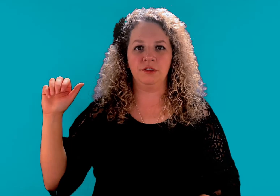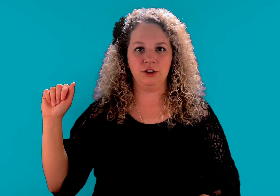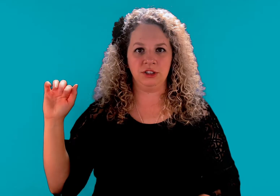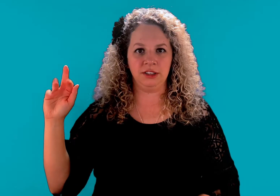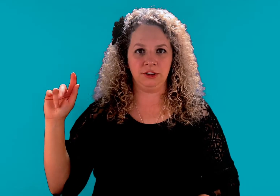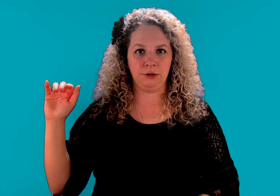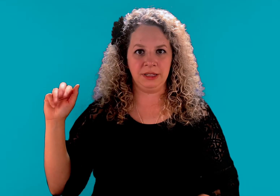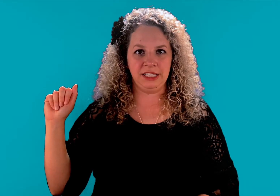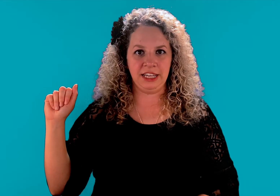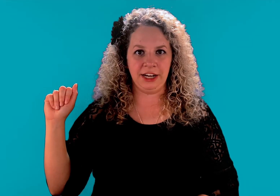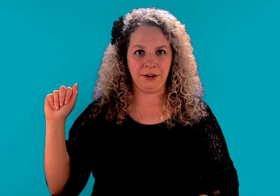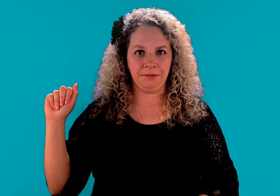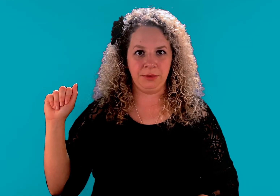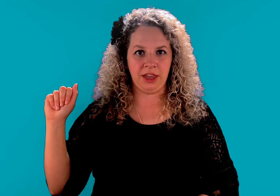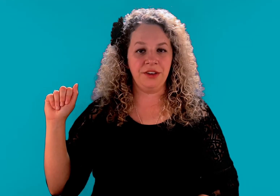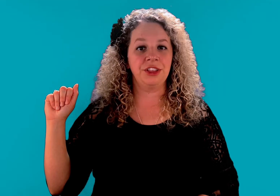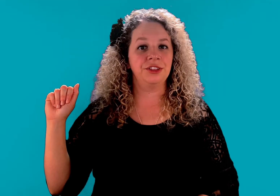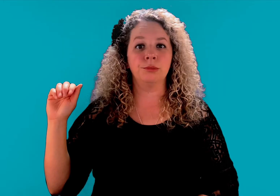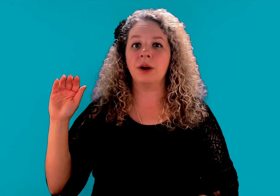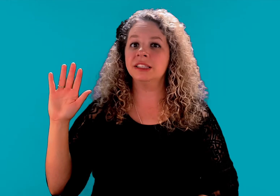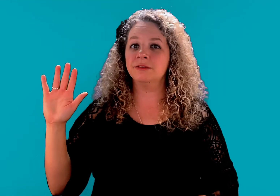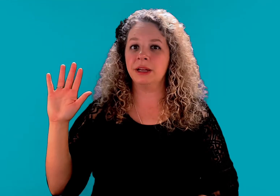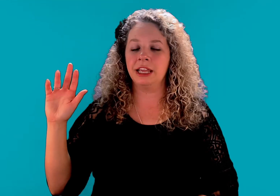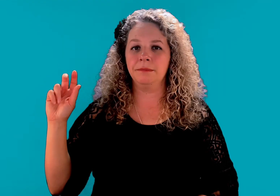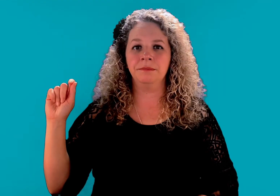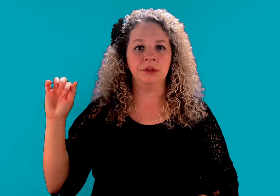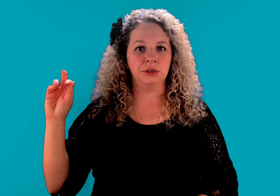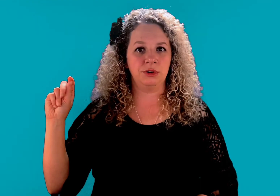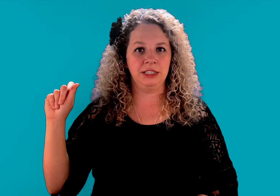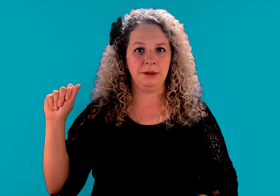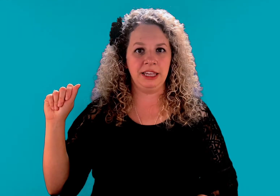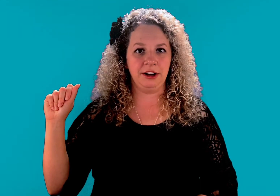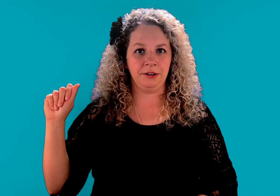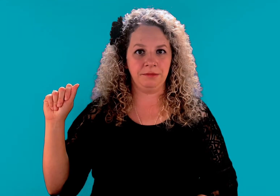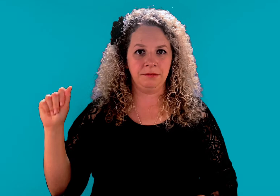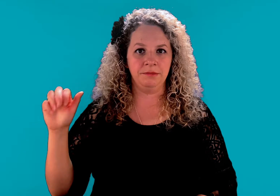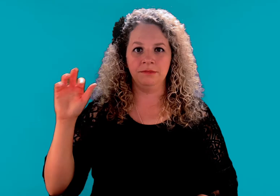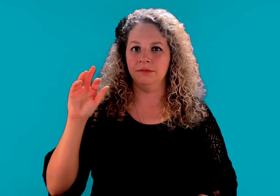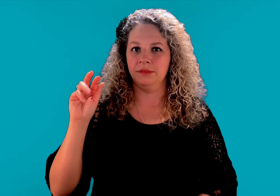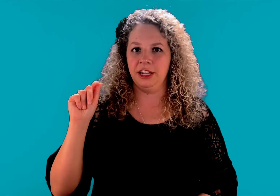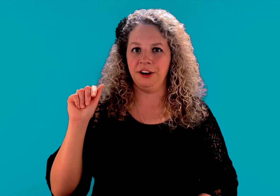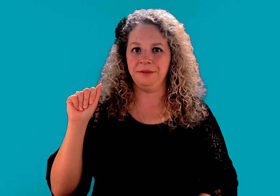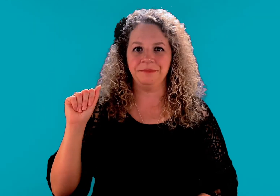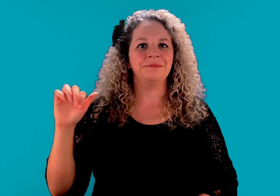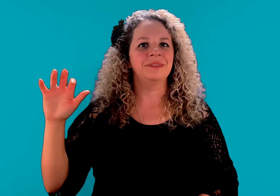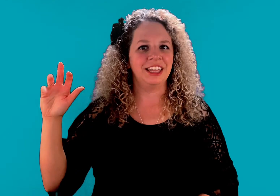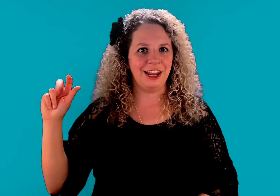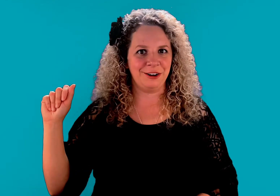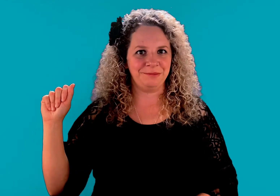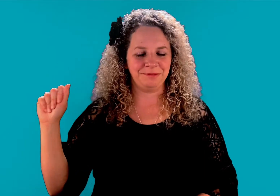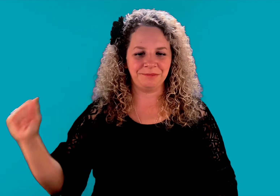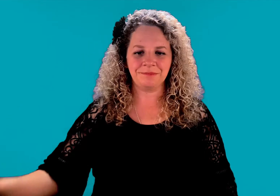just a little bit to here. Okay, and then the rest of my name is going to be here, here, here.